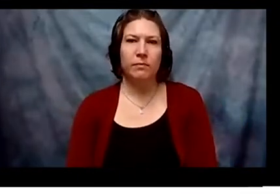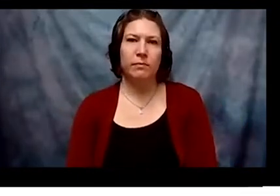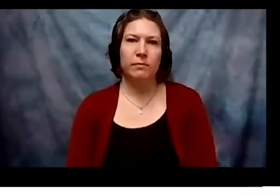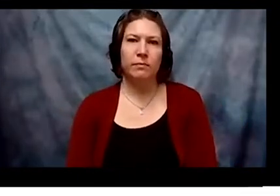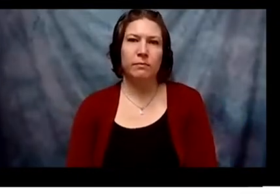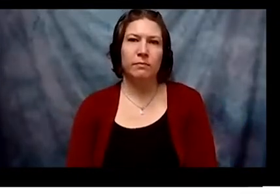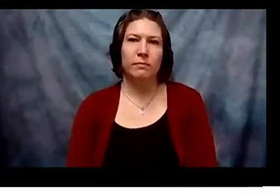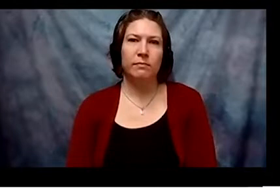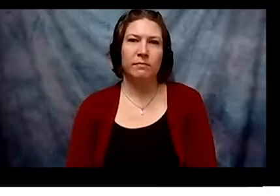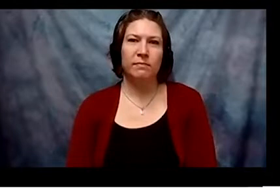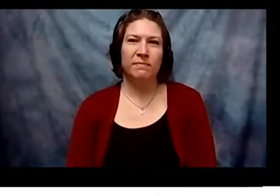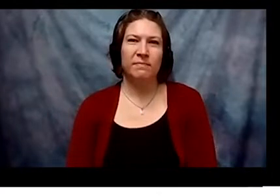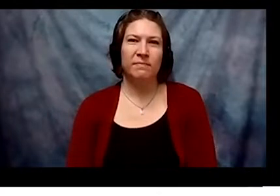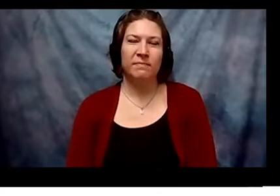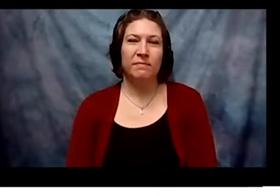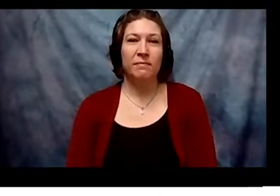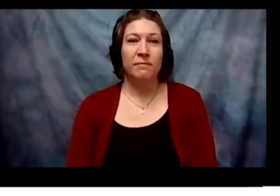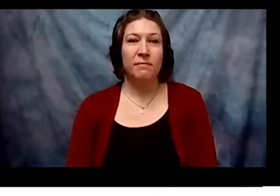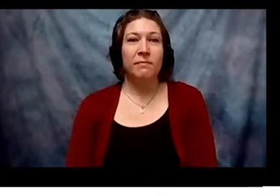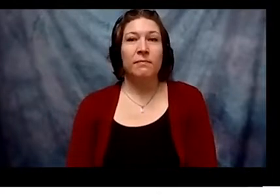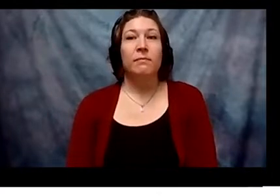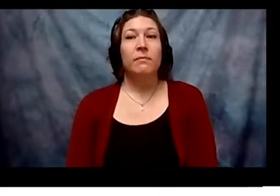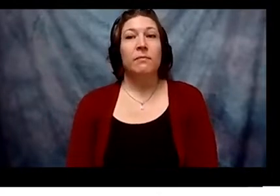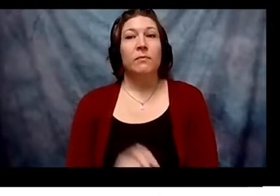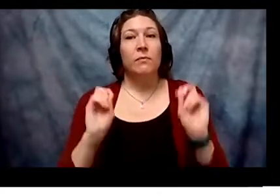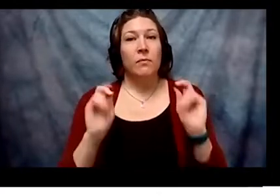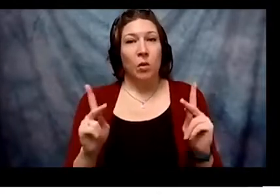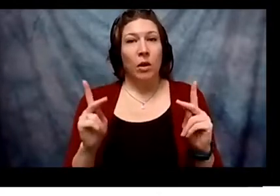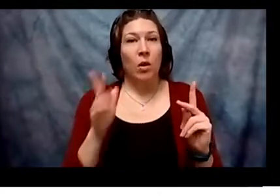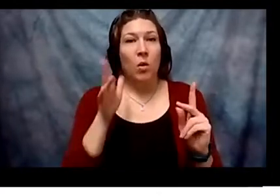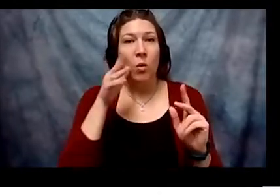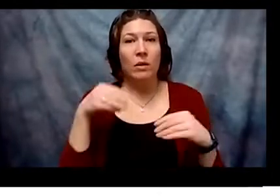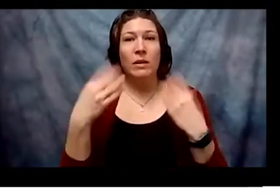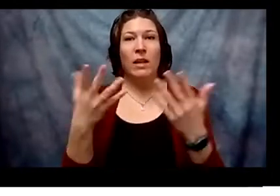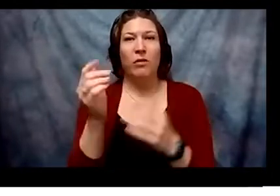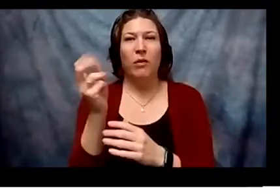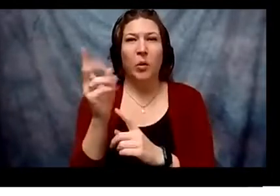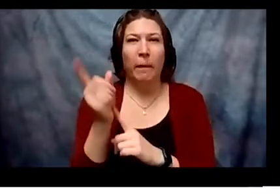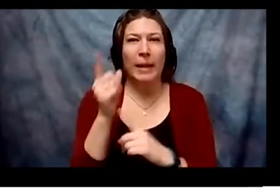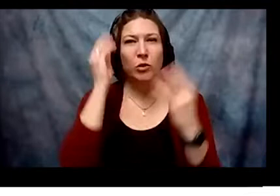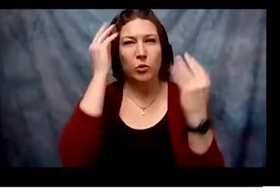Okay everyone, we're going to let you think and have some time to reflect.